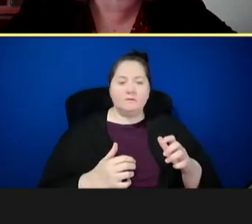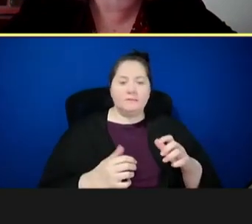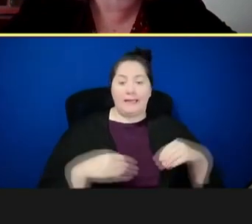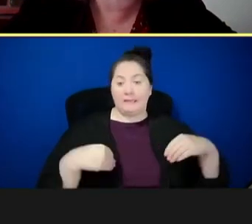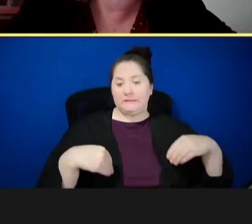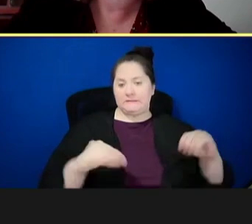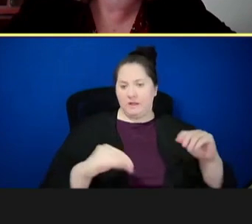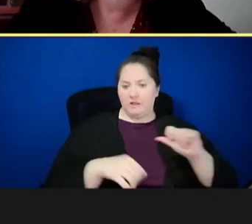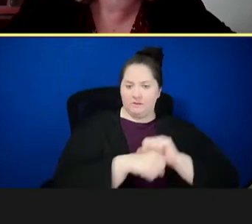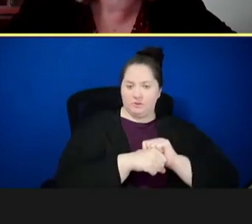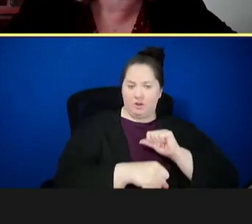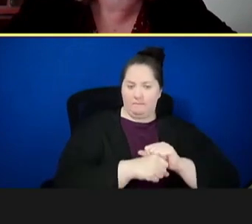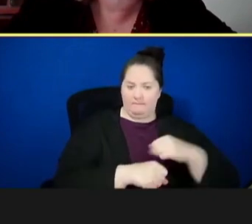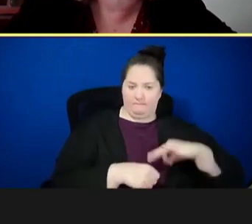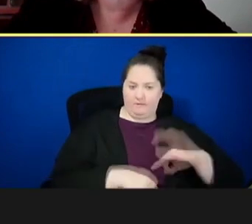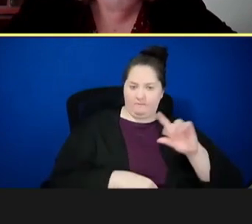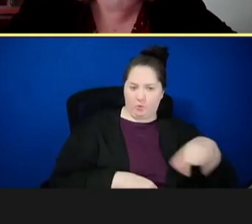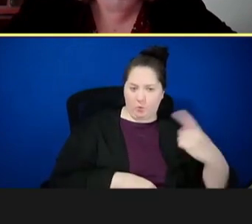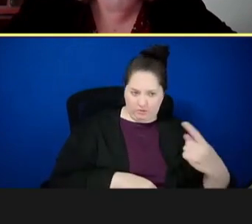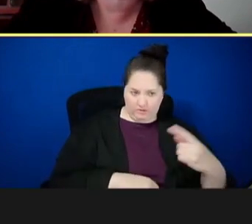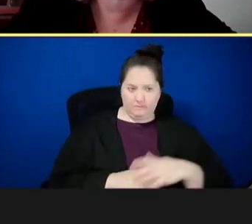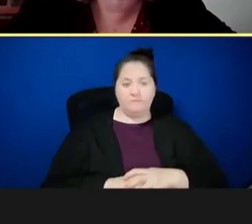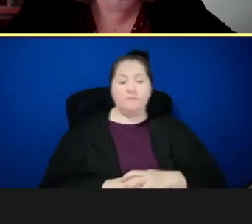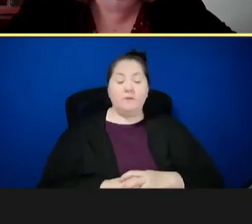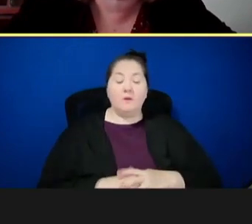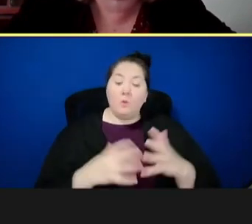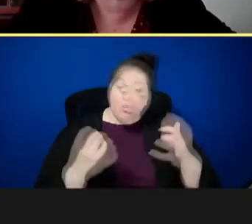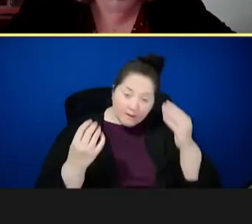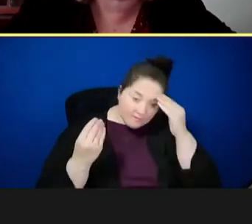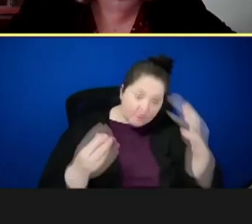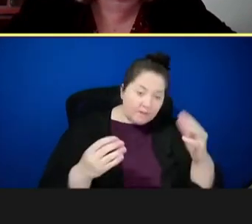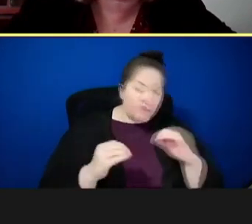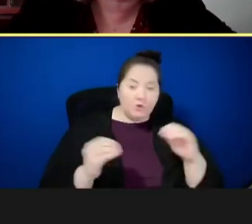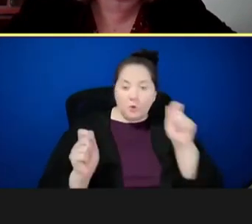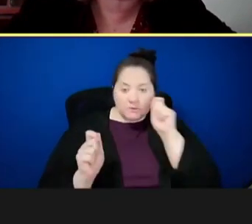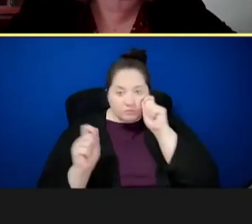just the benefits. And they want that information -- no surprise -- from their healthcare providers